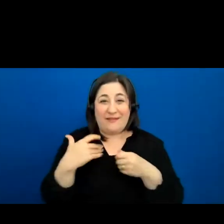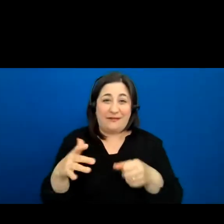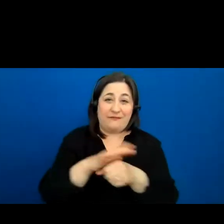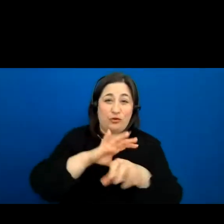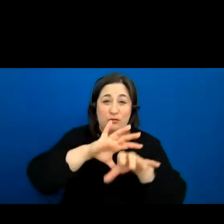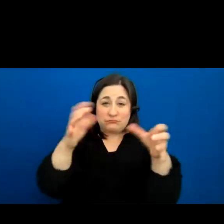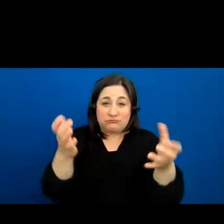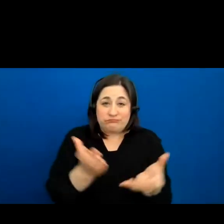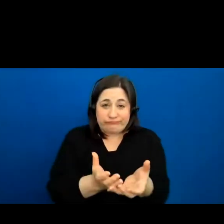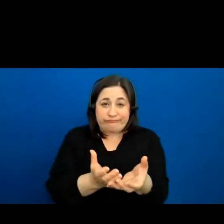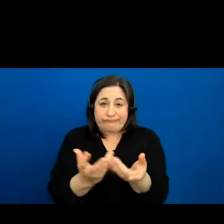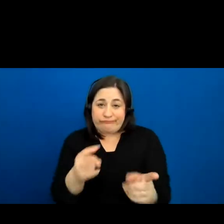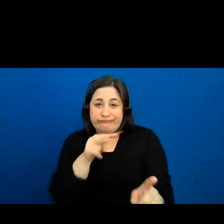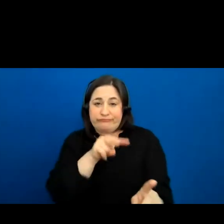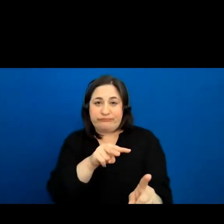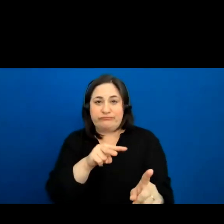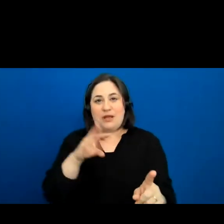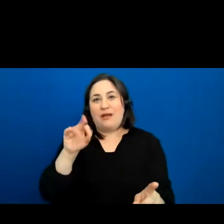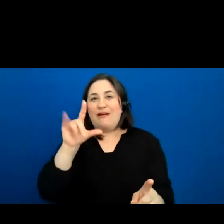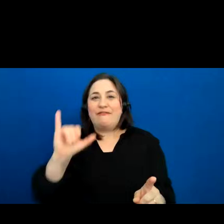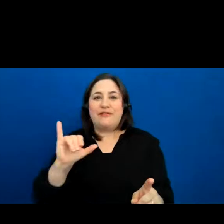if you walk into a band meeting, a community meeting, there is always that one